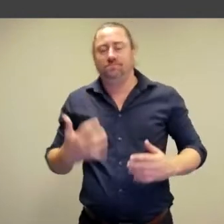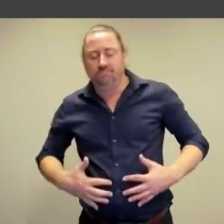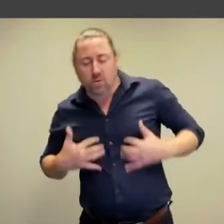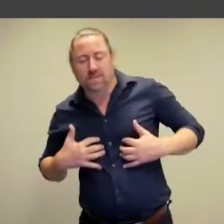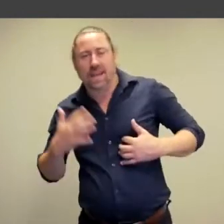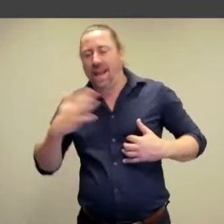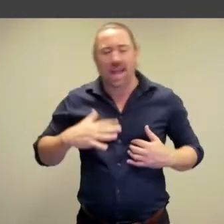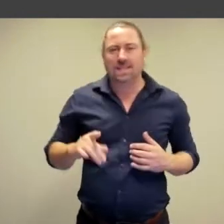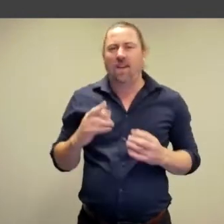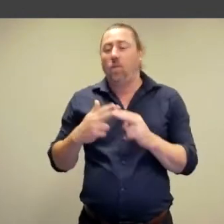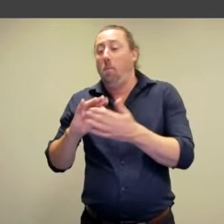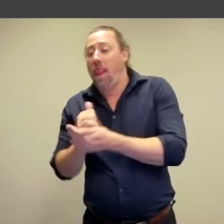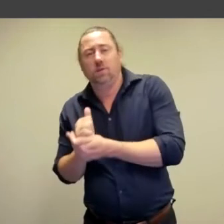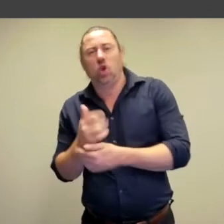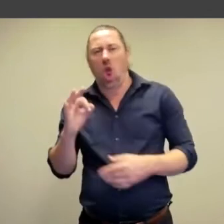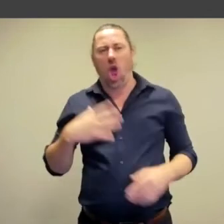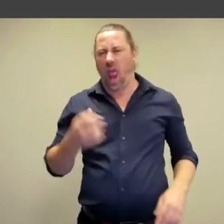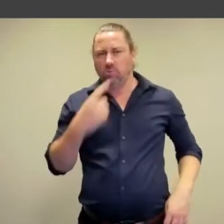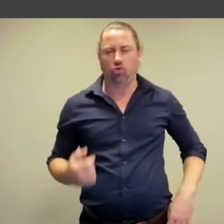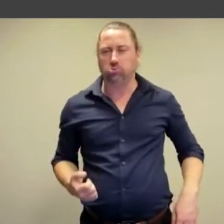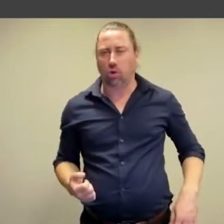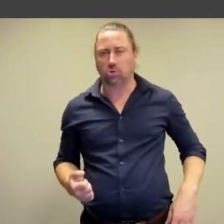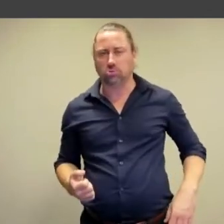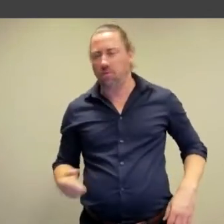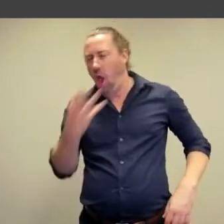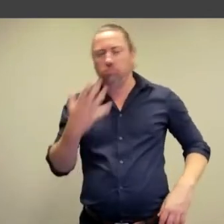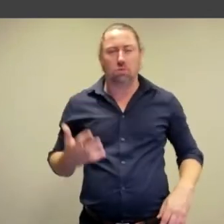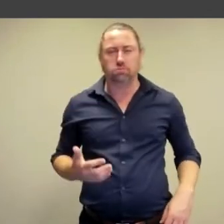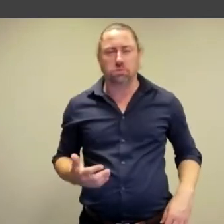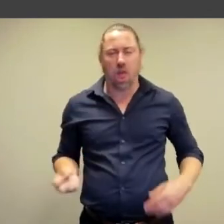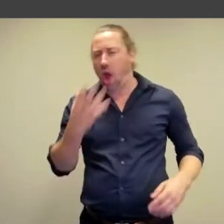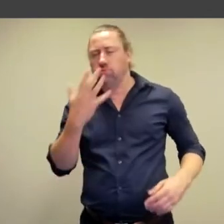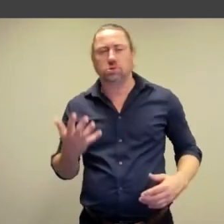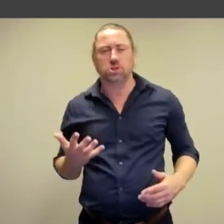the sounds that are produced by